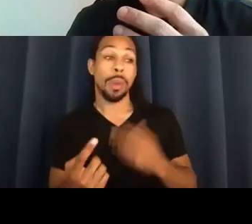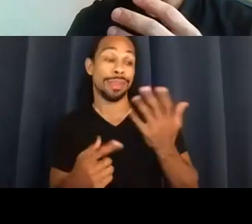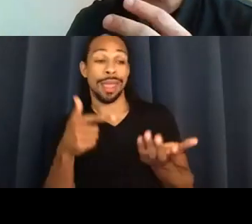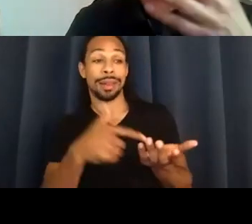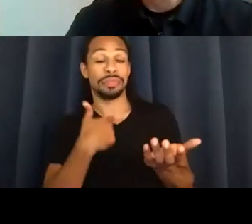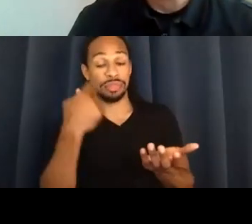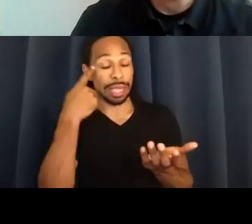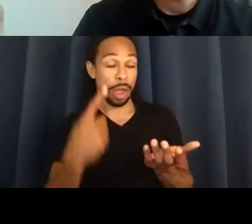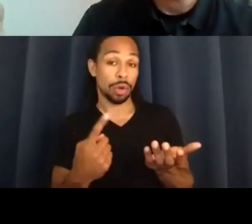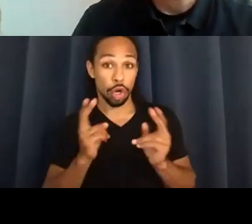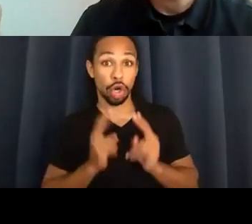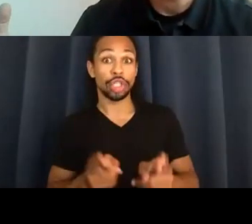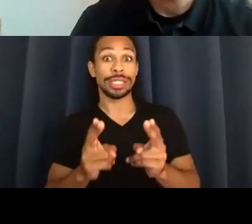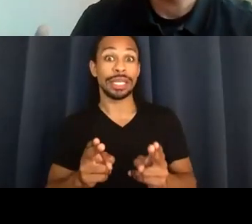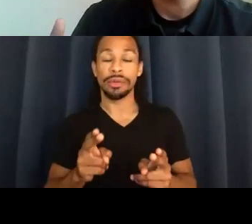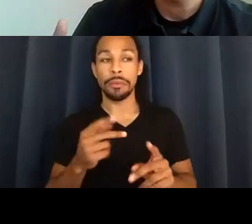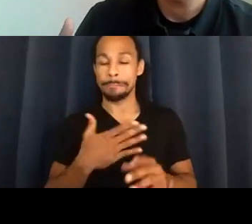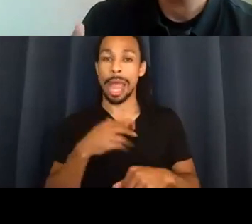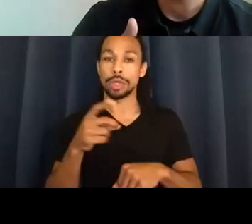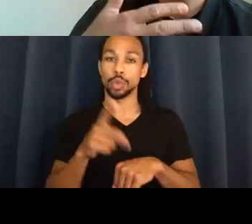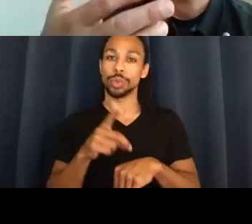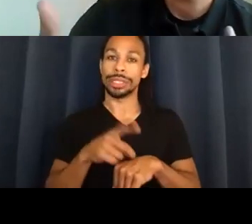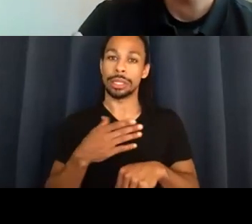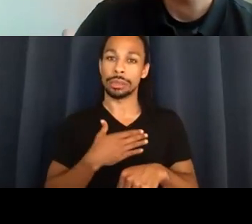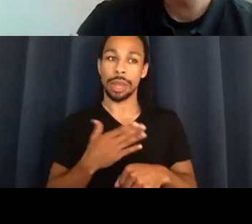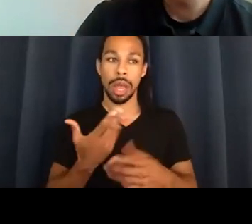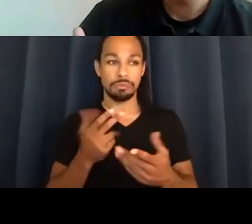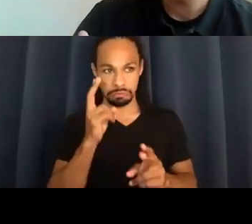a dutiful action. When you're acting dutifully, you